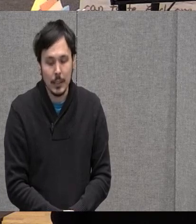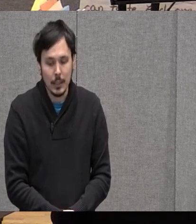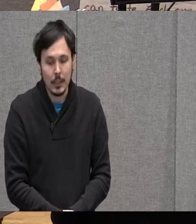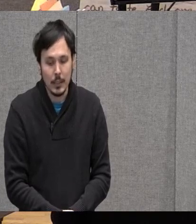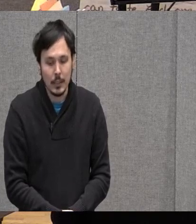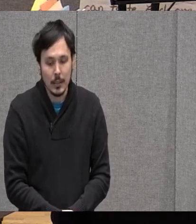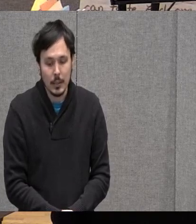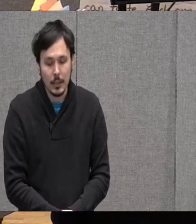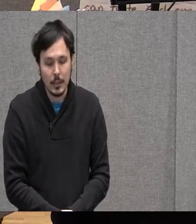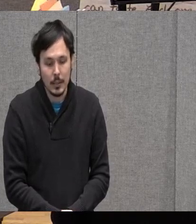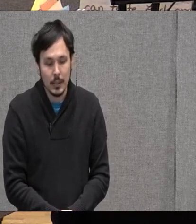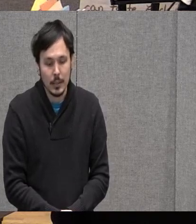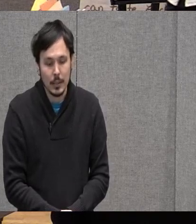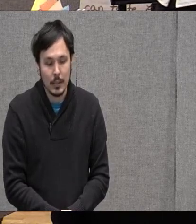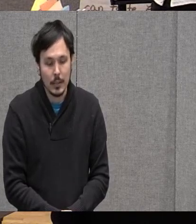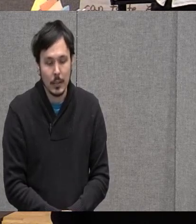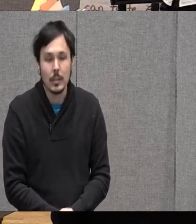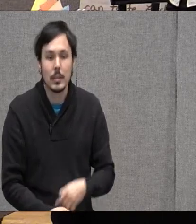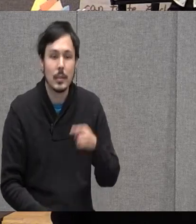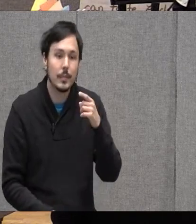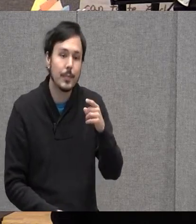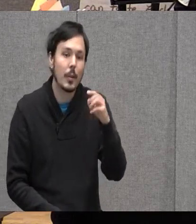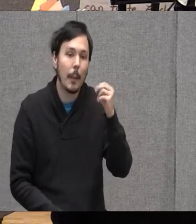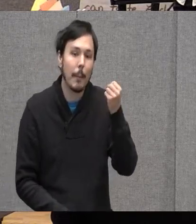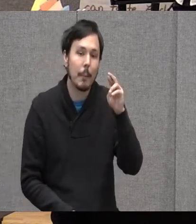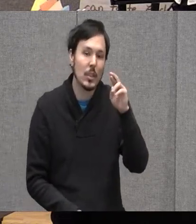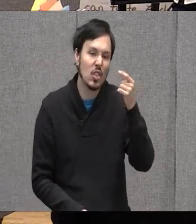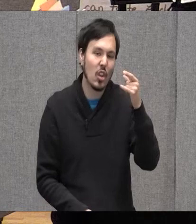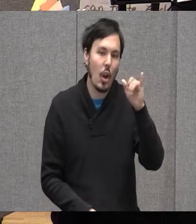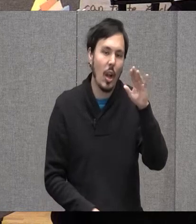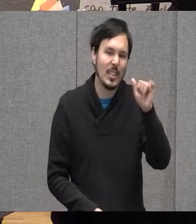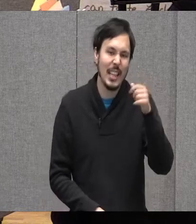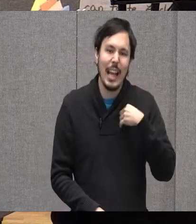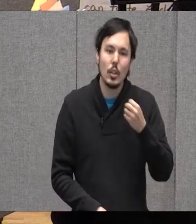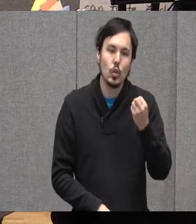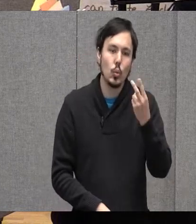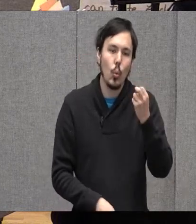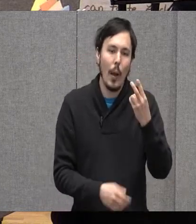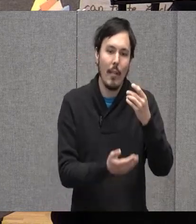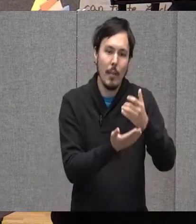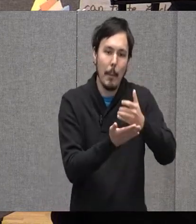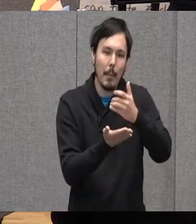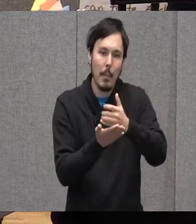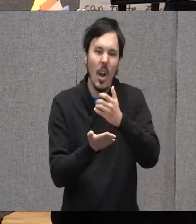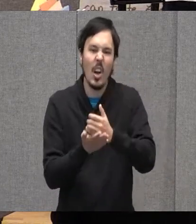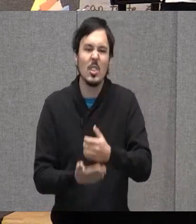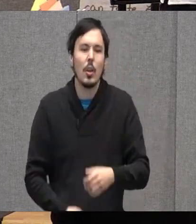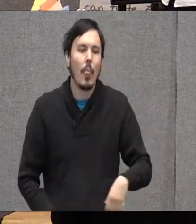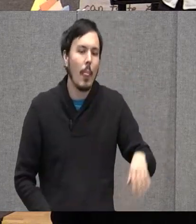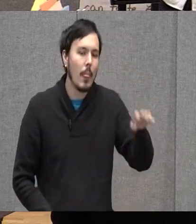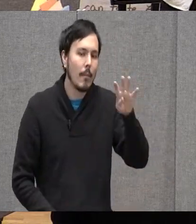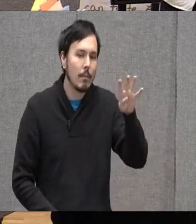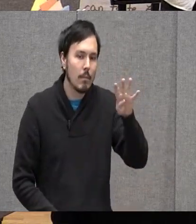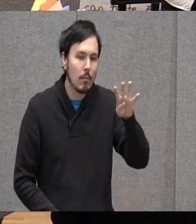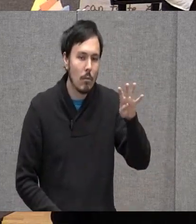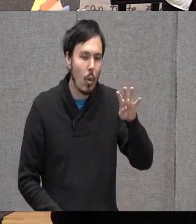Mr. Garcia has 12 pots that are four inches in diameter. Oh, they're switching some stuff up on us.